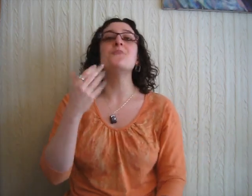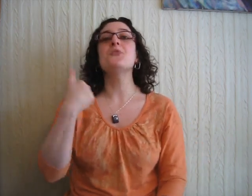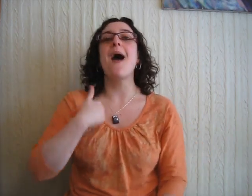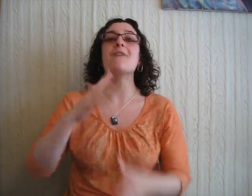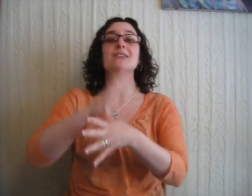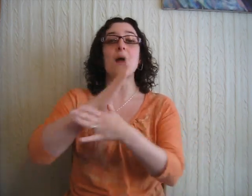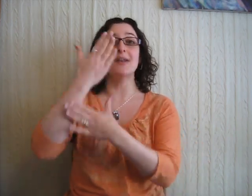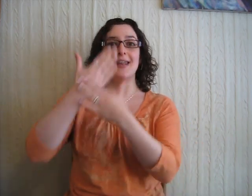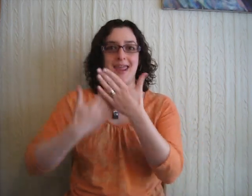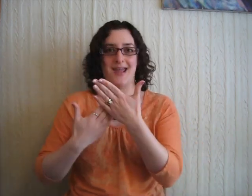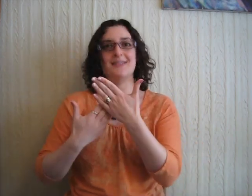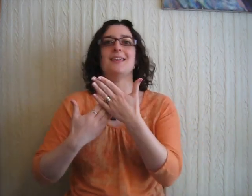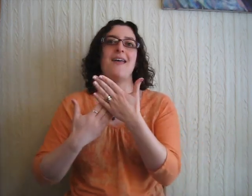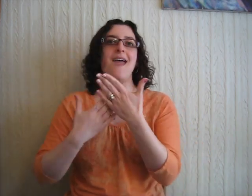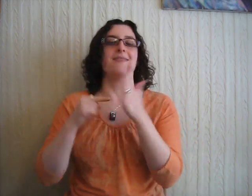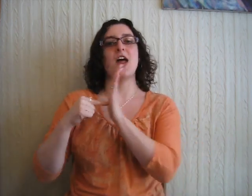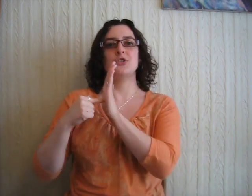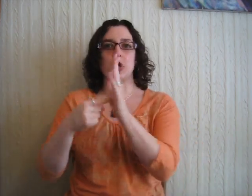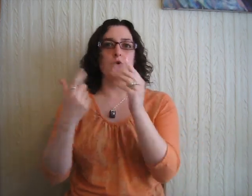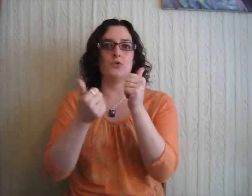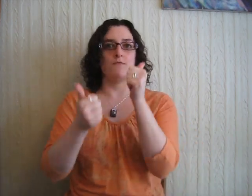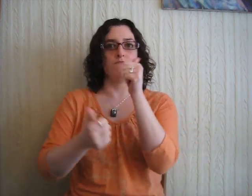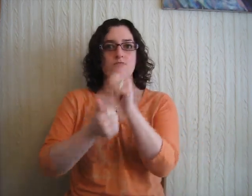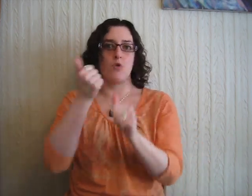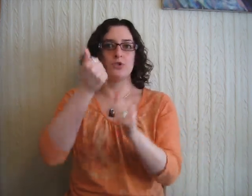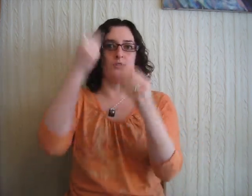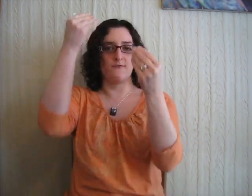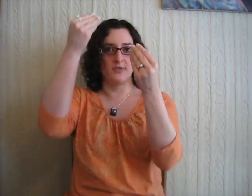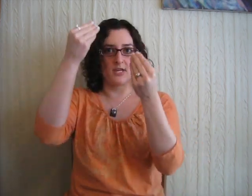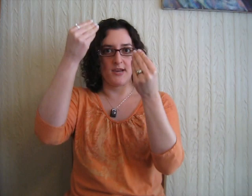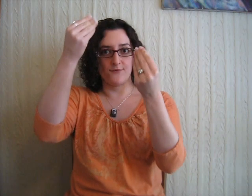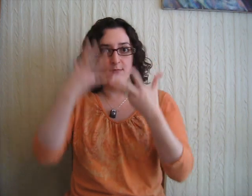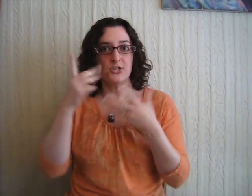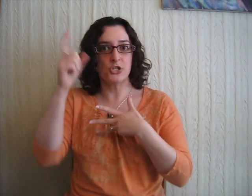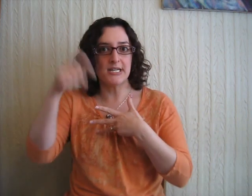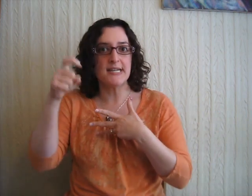So you have a dominant hand and that shows most of the information needed